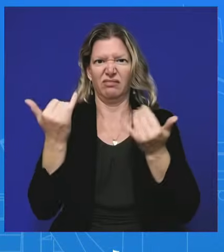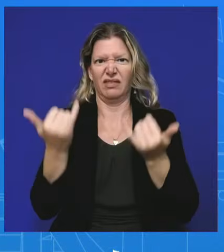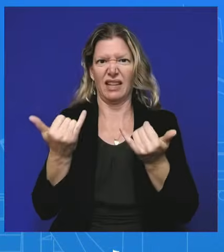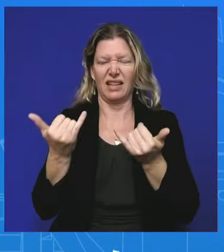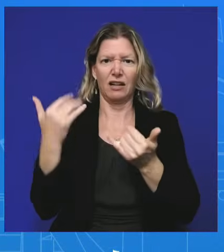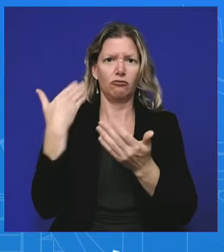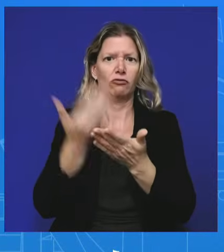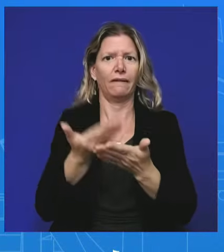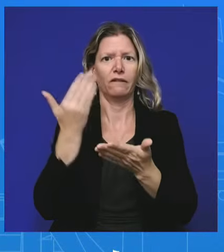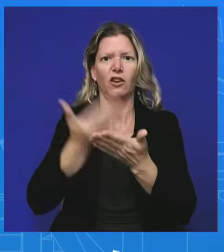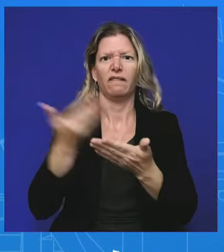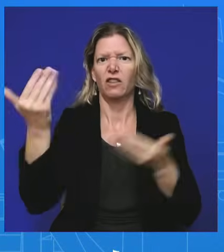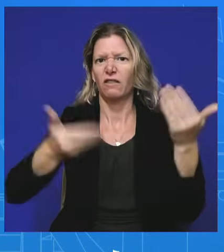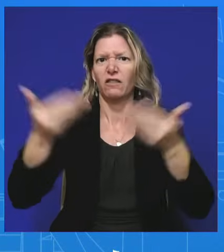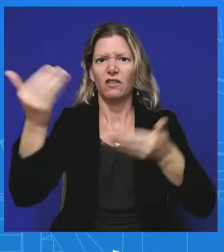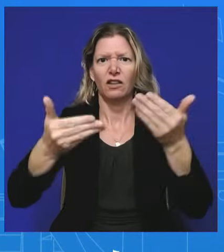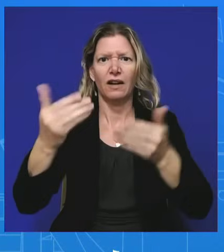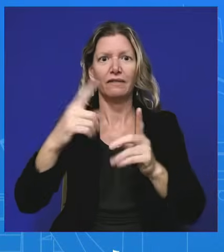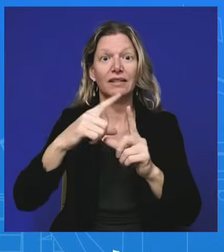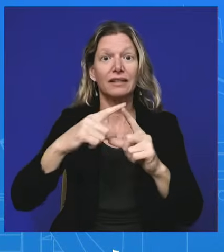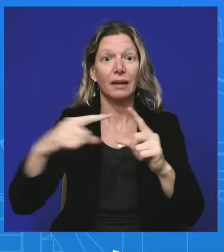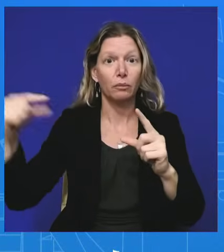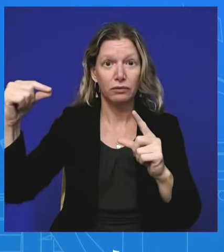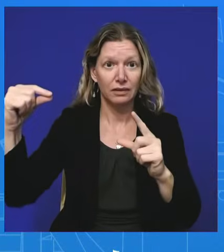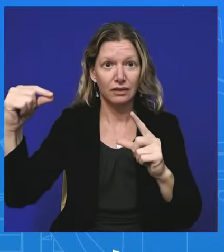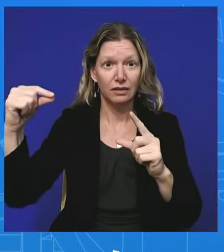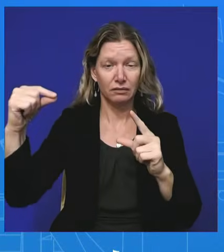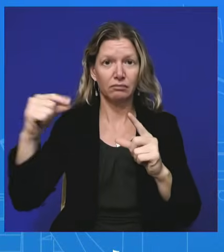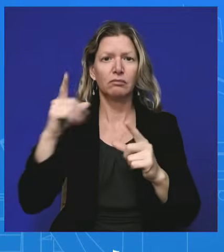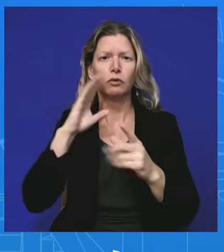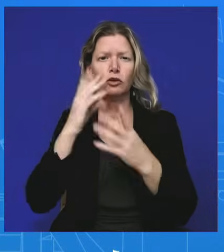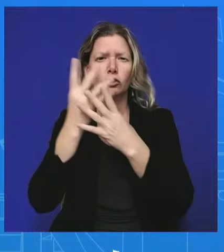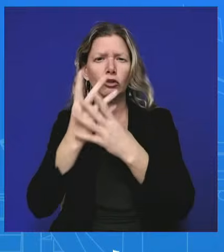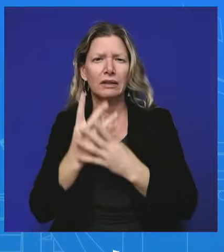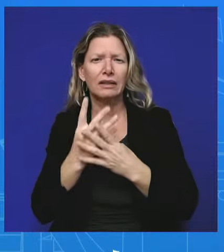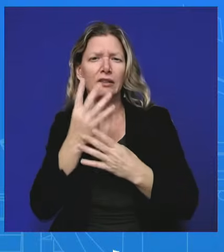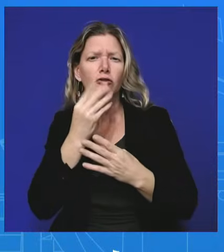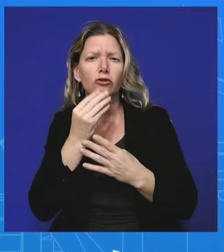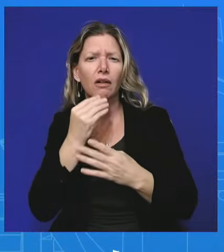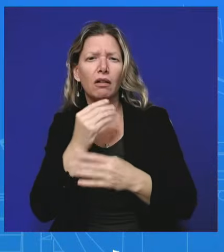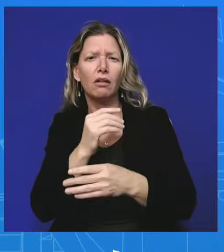the temporary pier that we've been talking about. And here you can see trucks, just today -- these inc- --